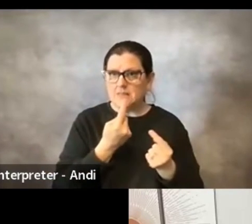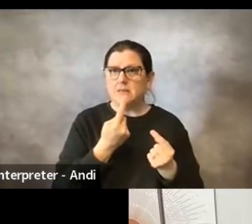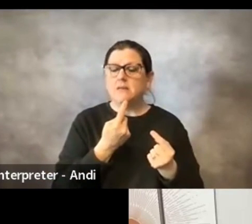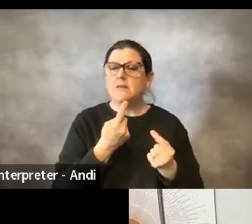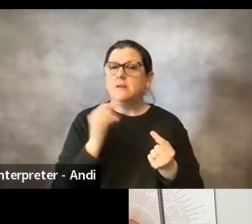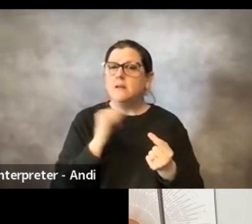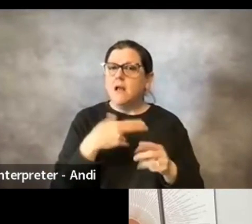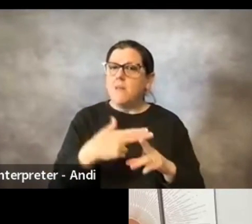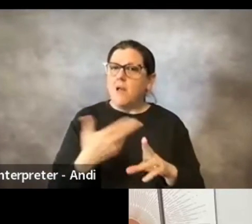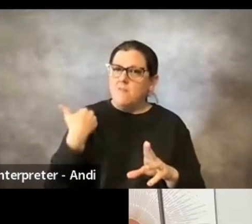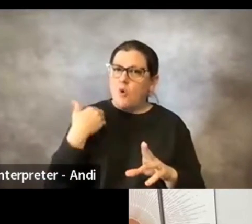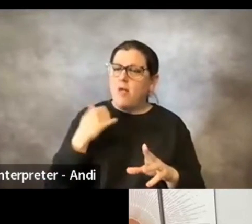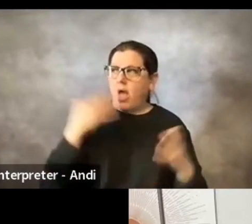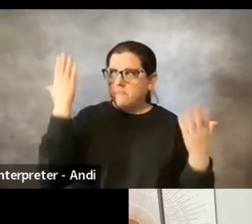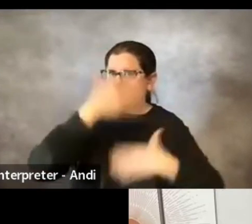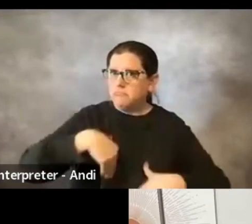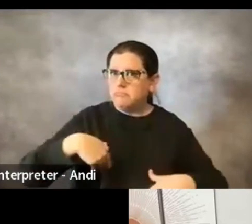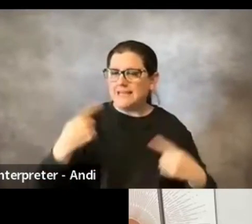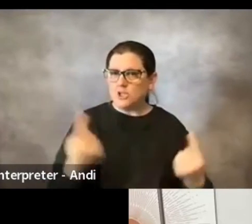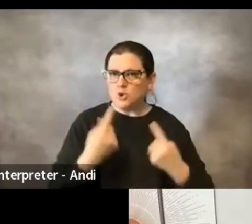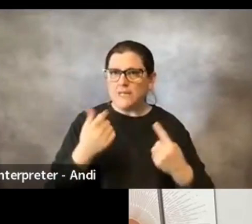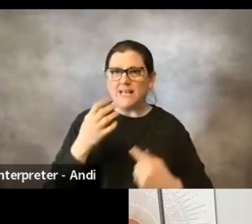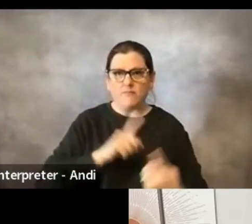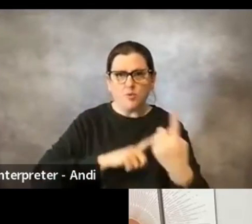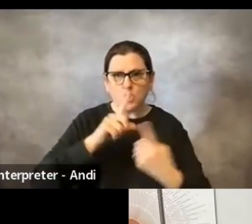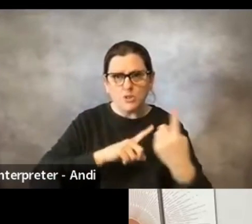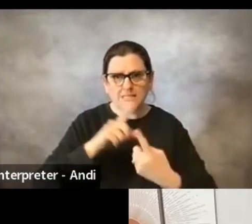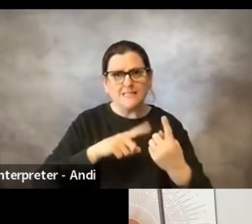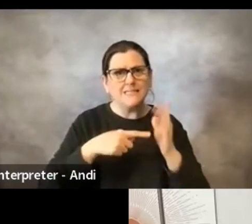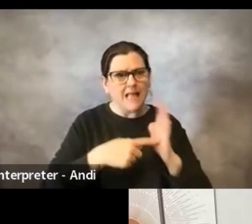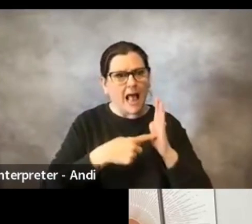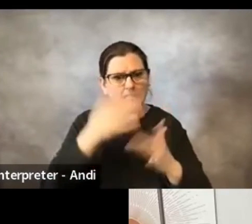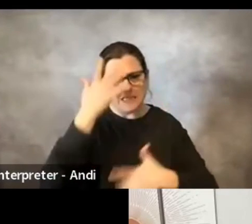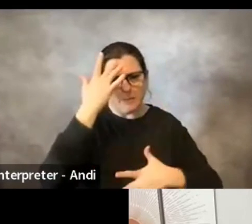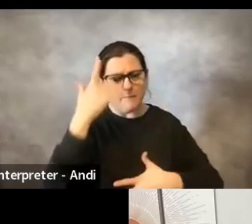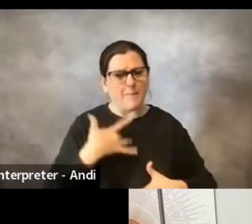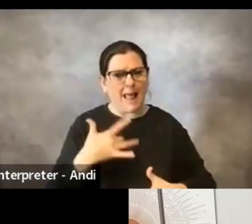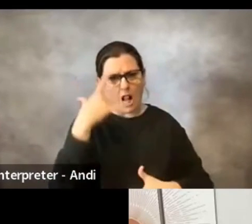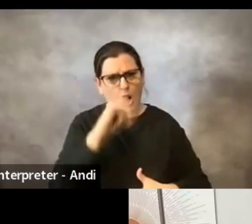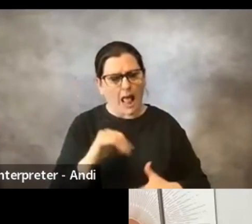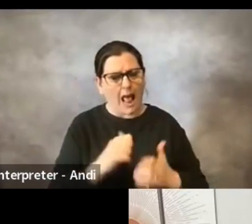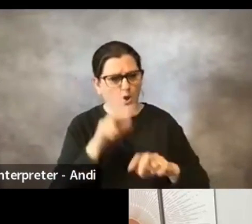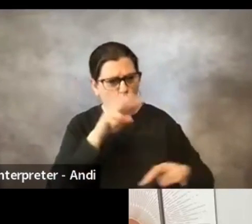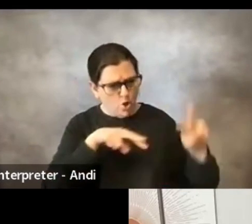this invisible injury, if you're in person, what are the signs and symptoms? What are you looking for? How do you know that this person may have